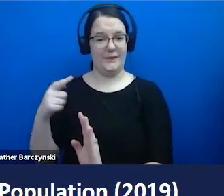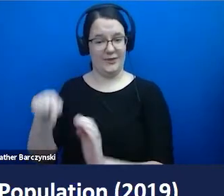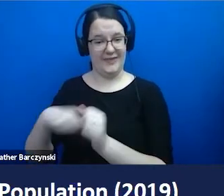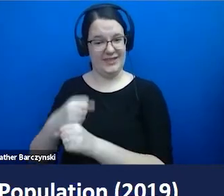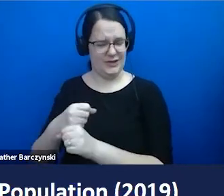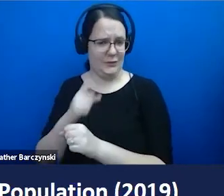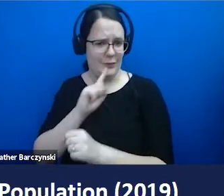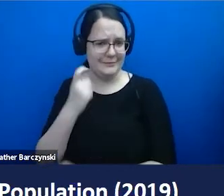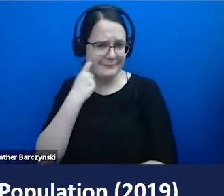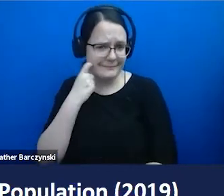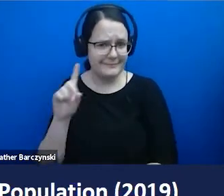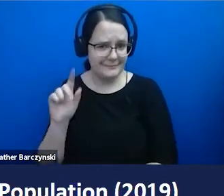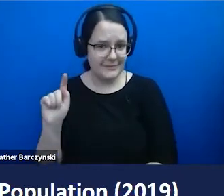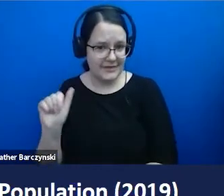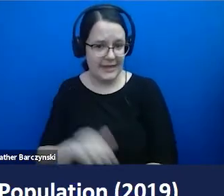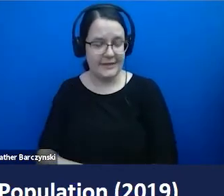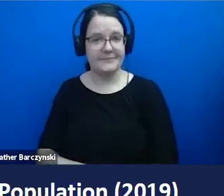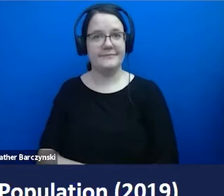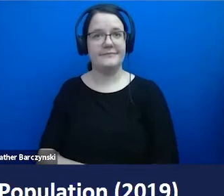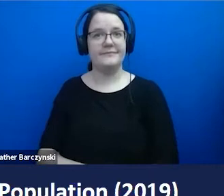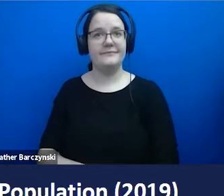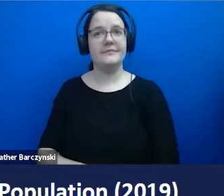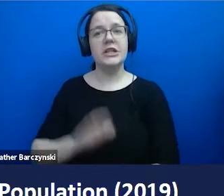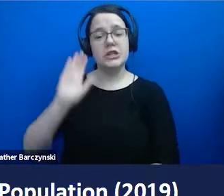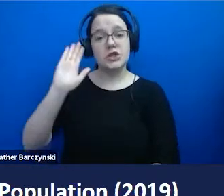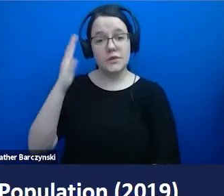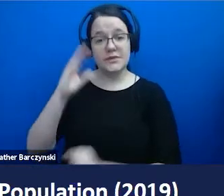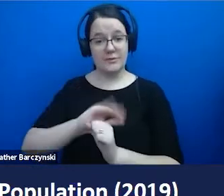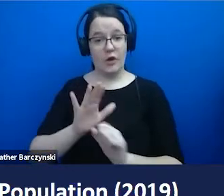although the incidence of covid appears to be lower in children overall there have